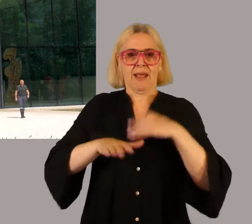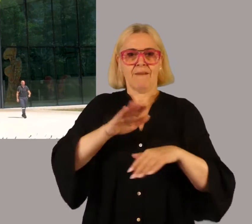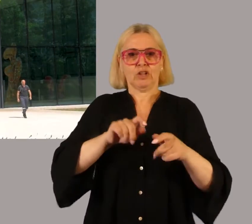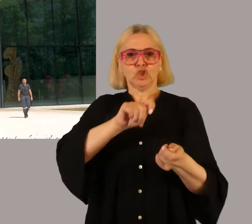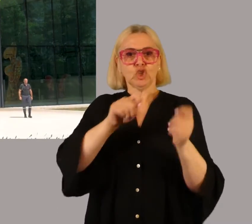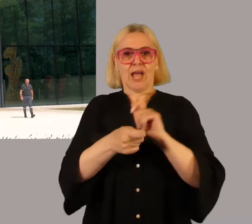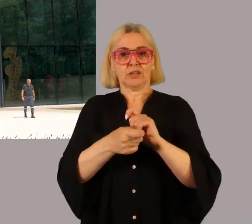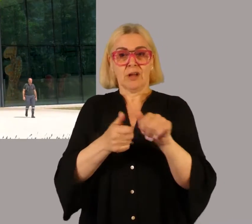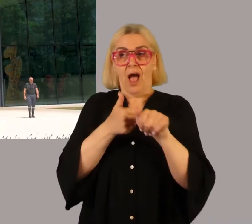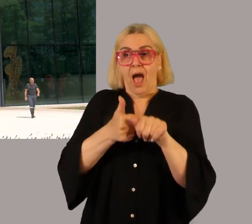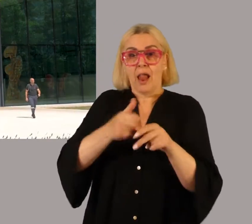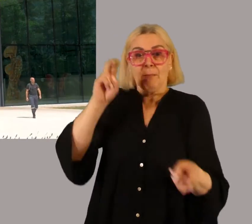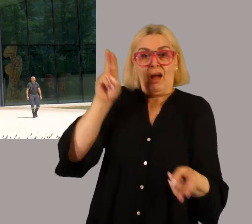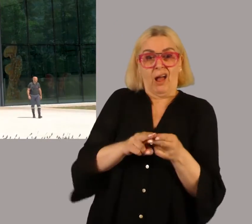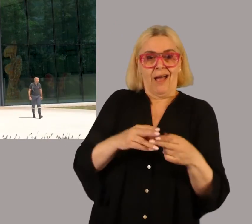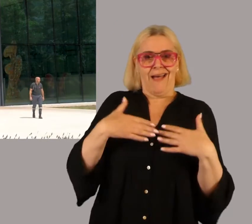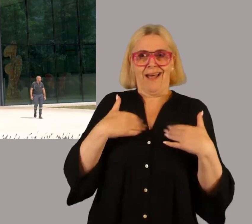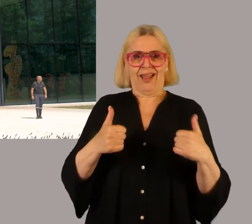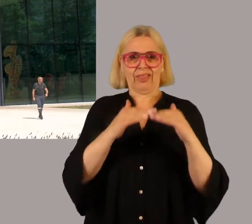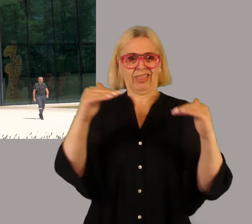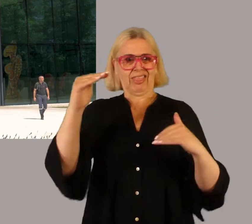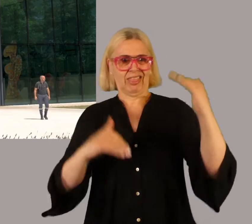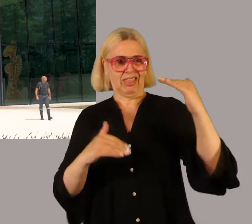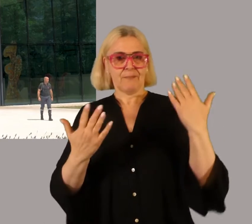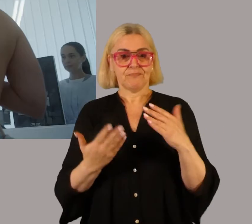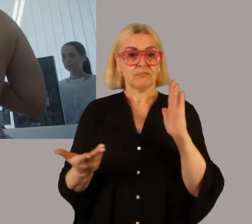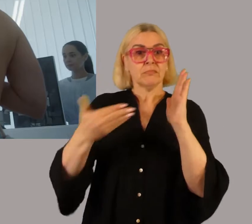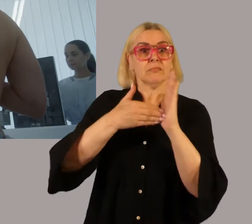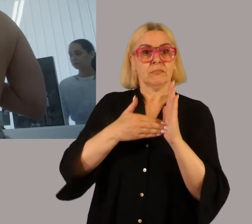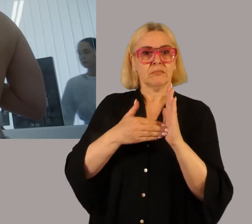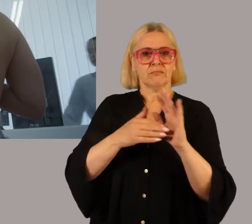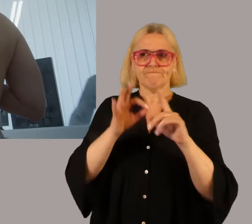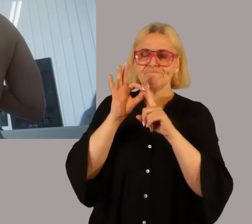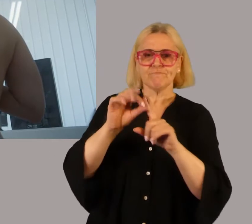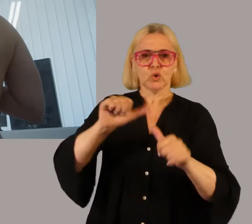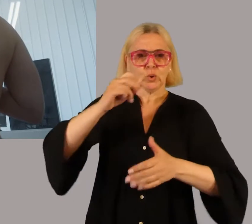and helps to reduce health inequities. In addition, co-ordinated approaches to